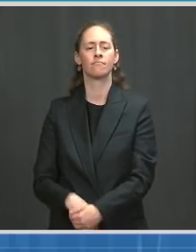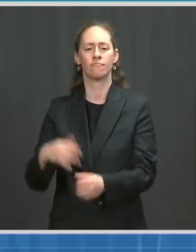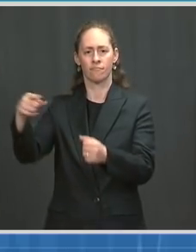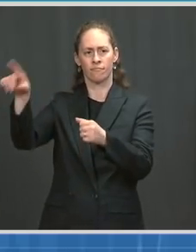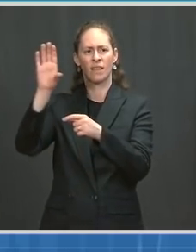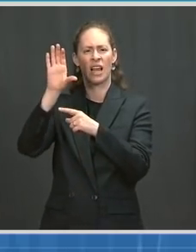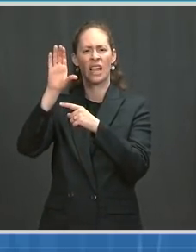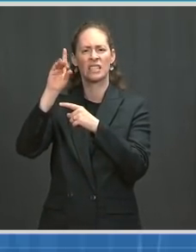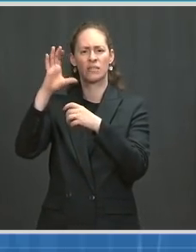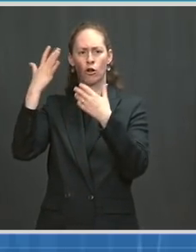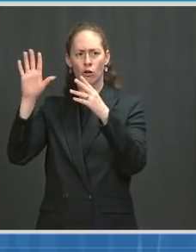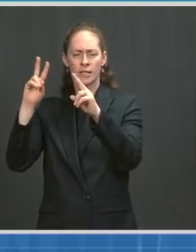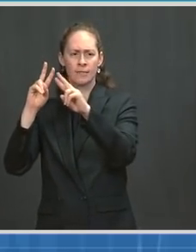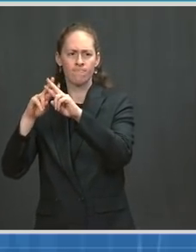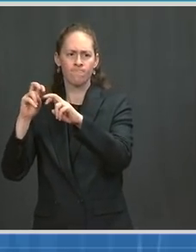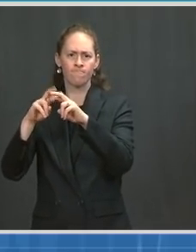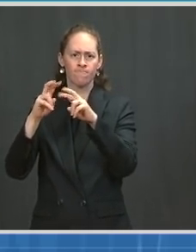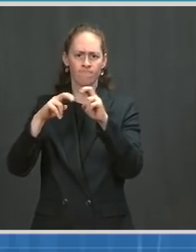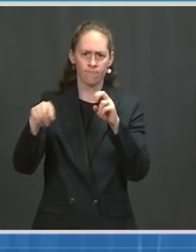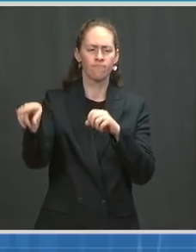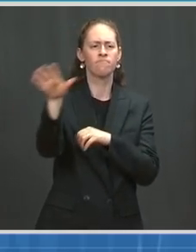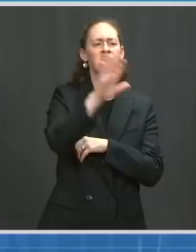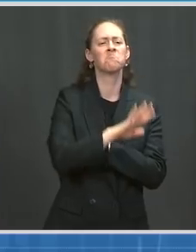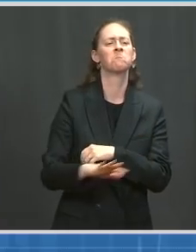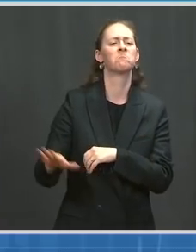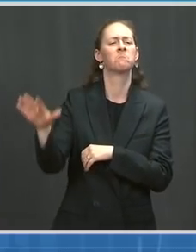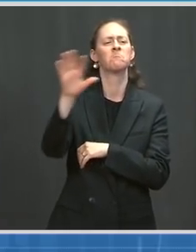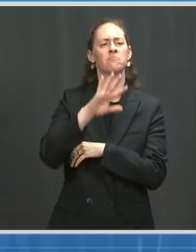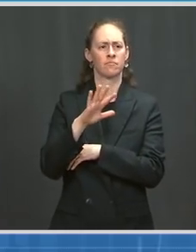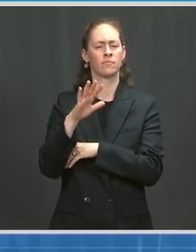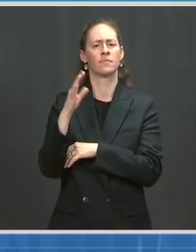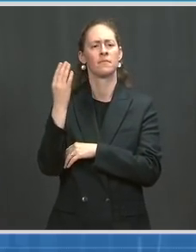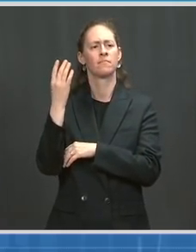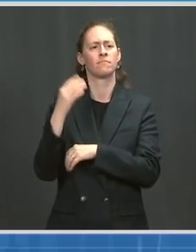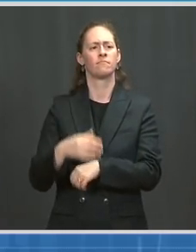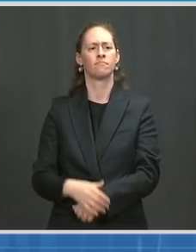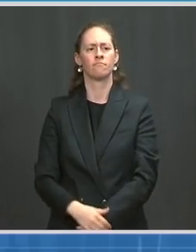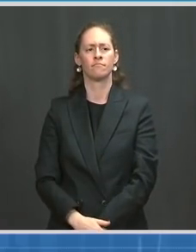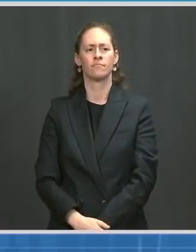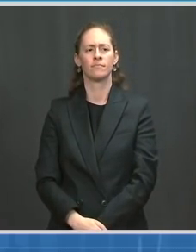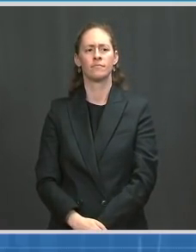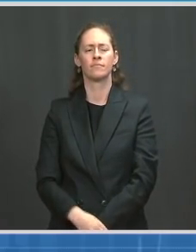planning to get vaccinated, or likely to vaccinated. And while a portion of the unvaccinated population